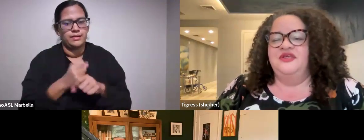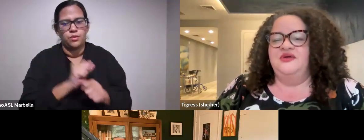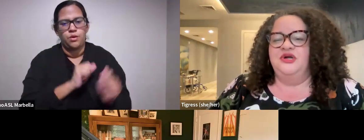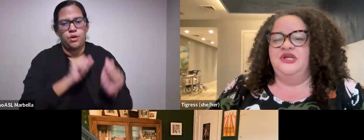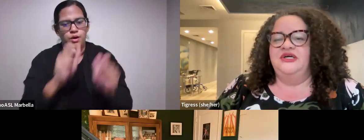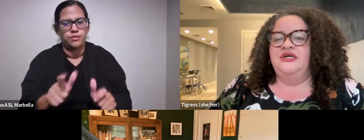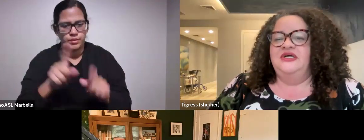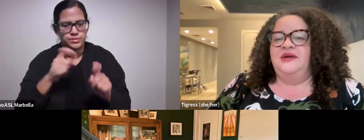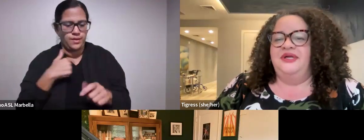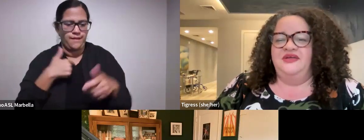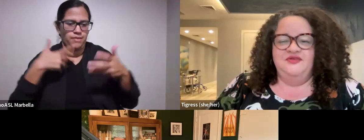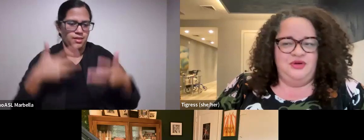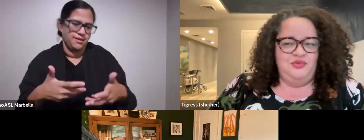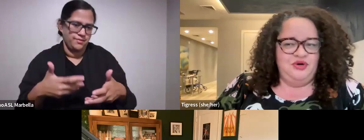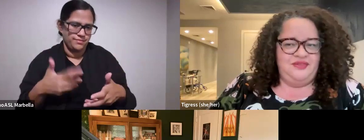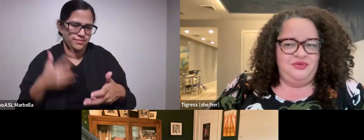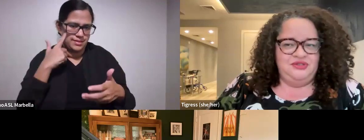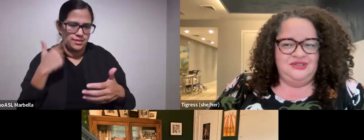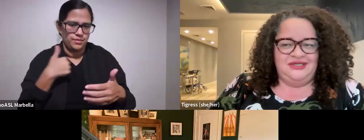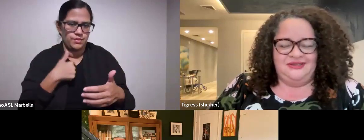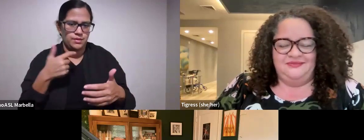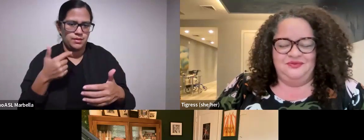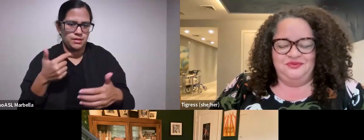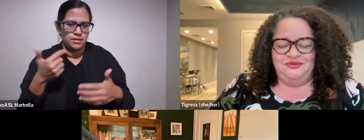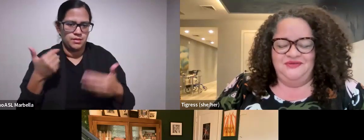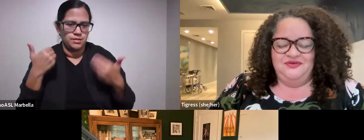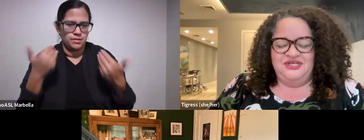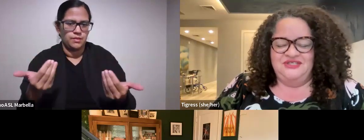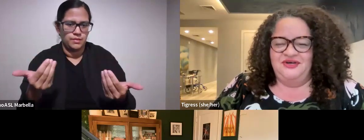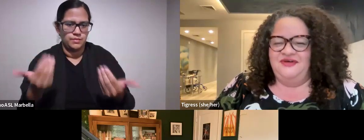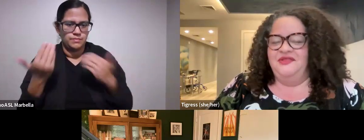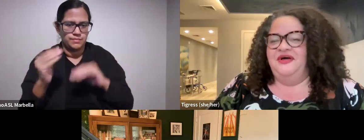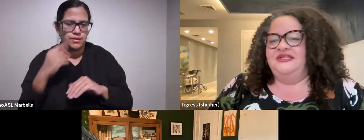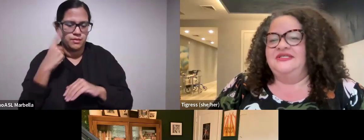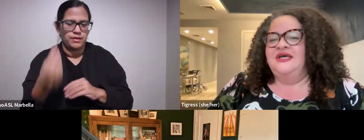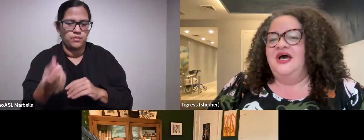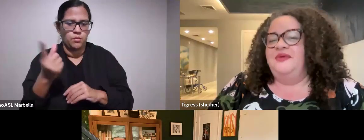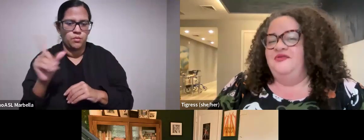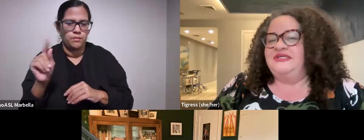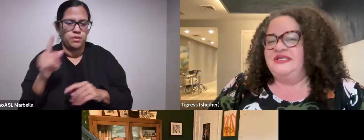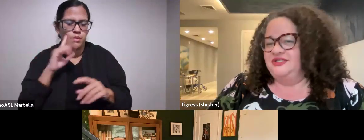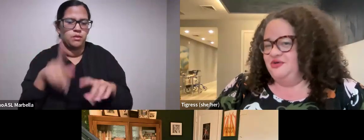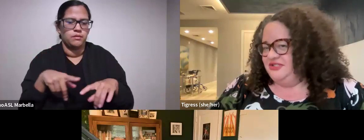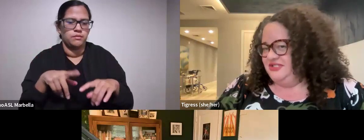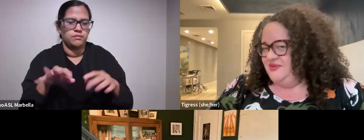so I think I'm going to give you one more and then we'll give you a chance for any final thoughts. If we didn't get to your question today,